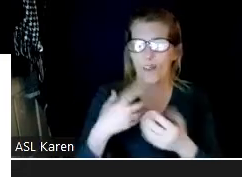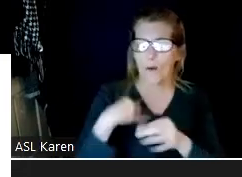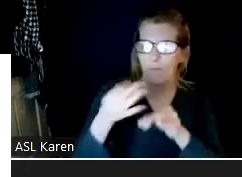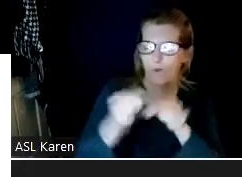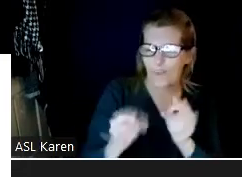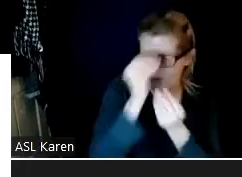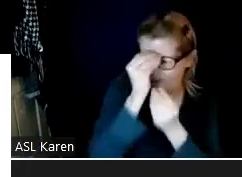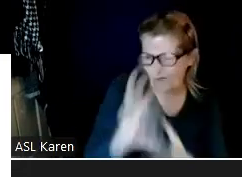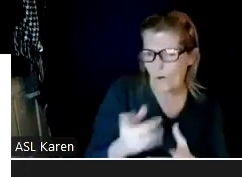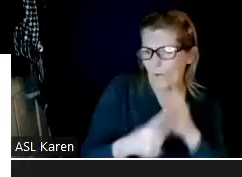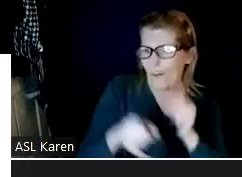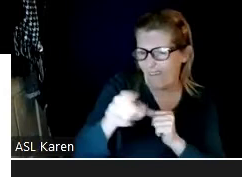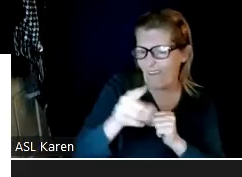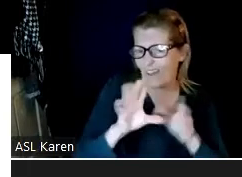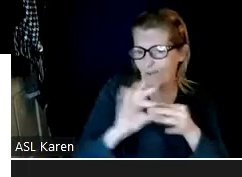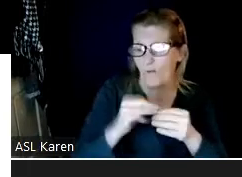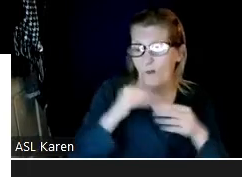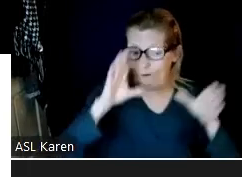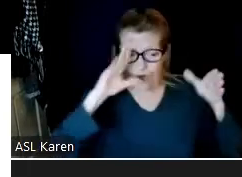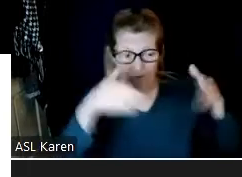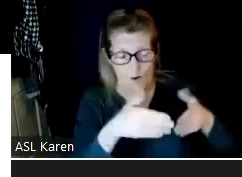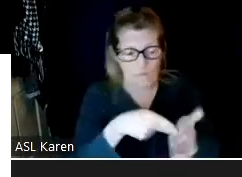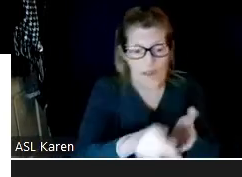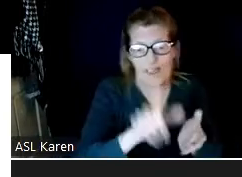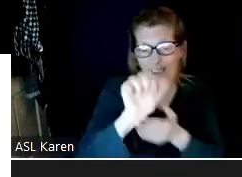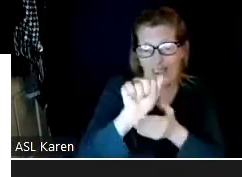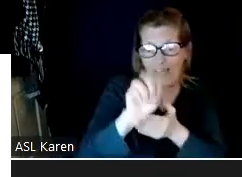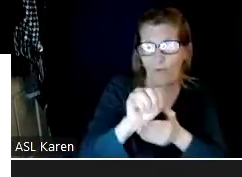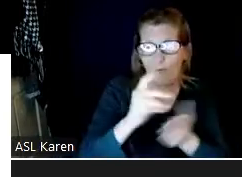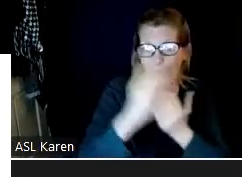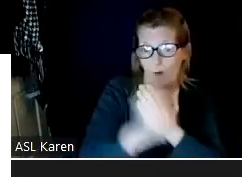what those are before we focus in on the page leave program that we're talking about today.